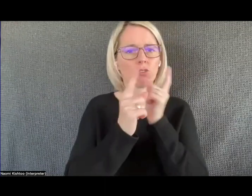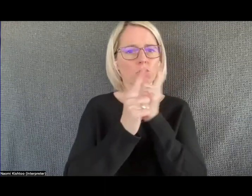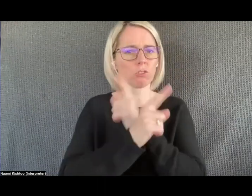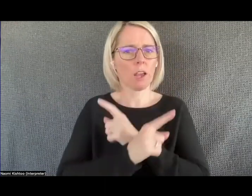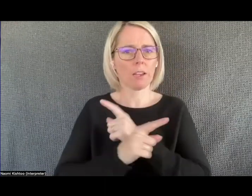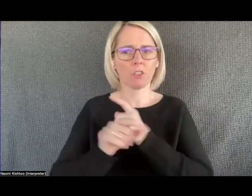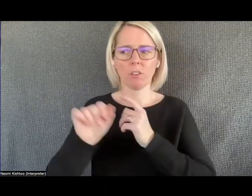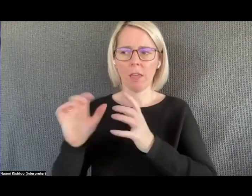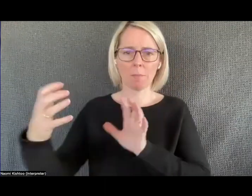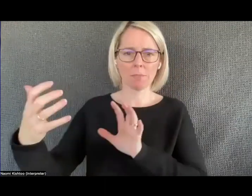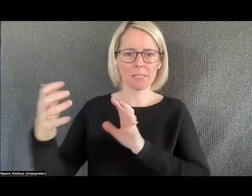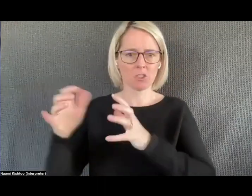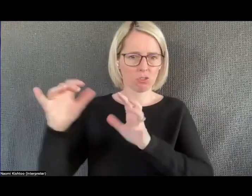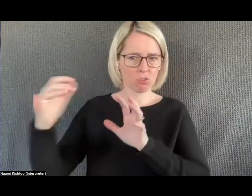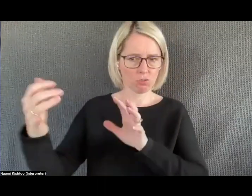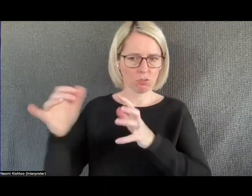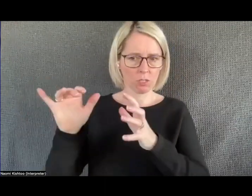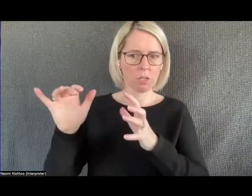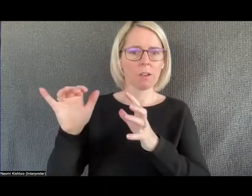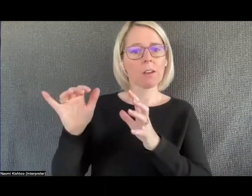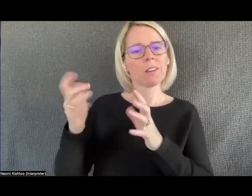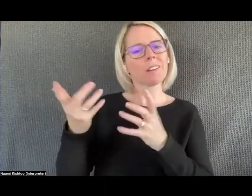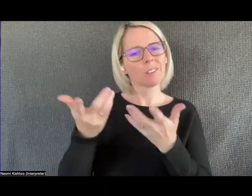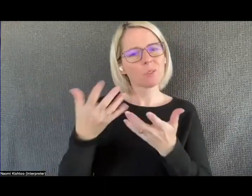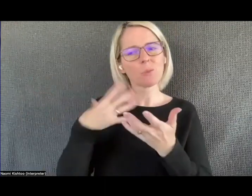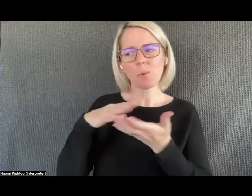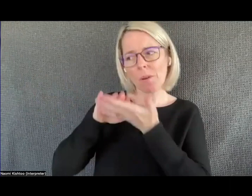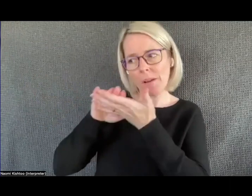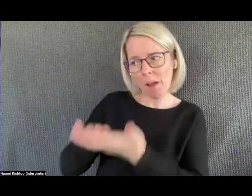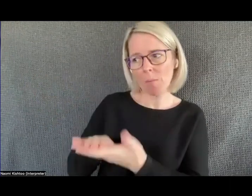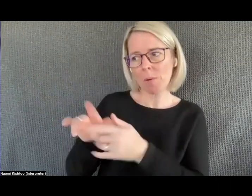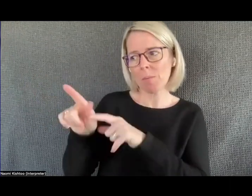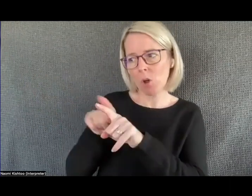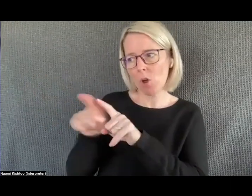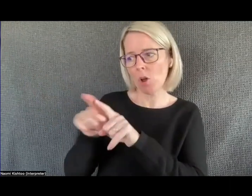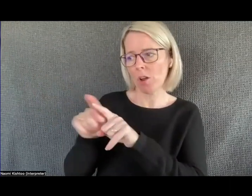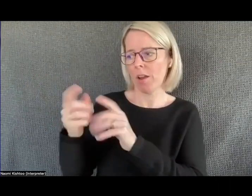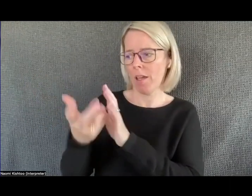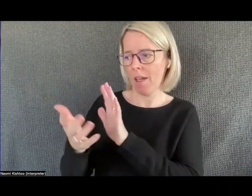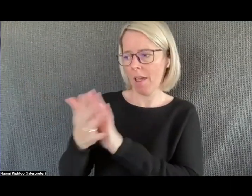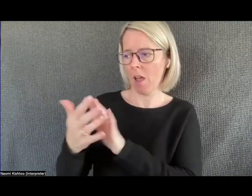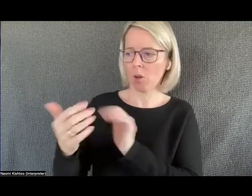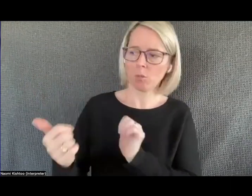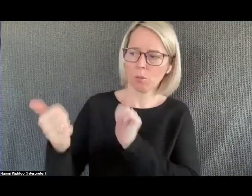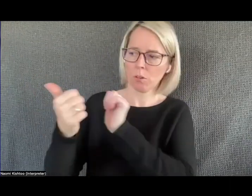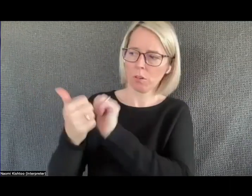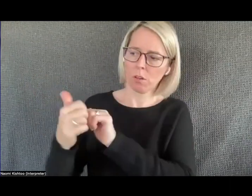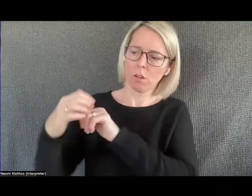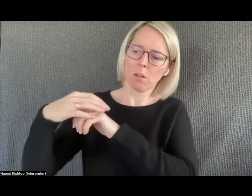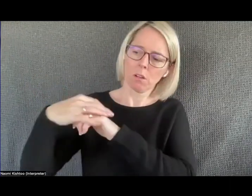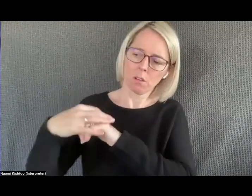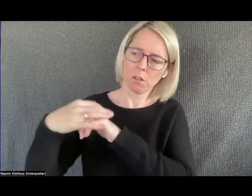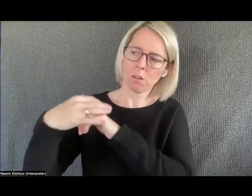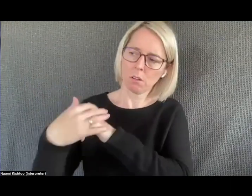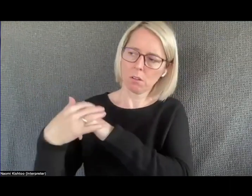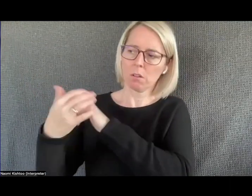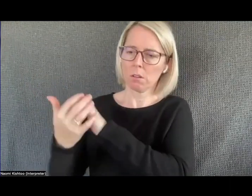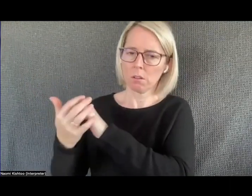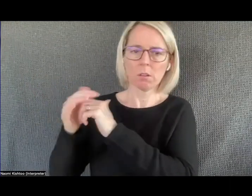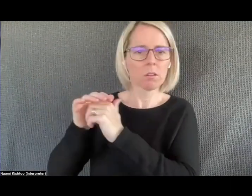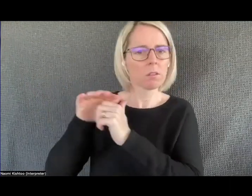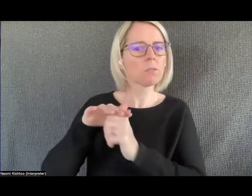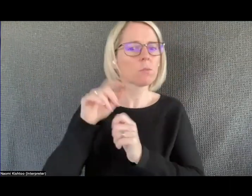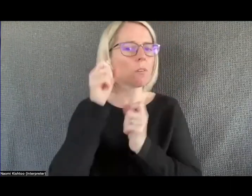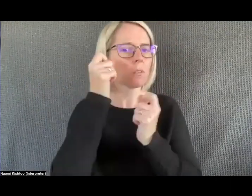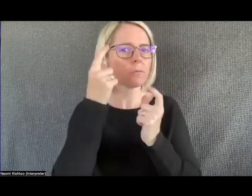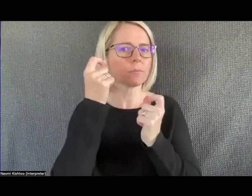just for them to start learning this way of being with someone, and, you know,